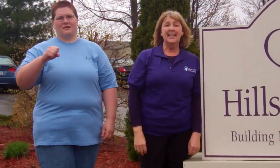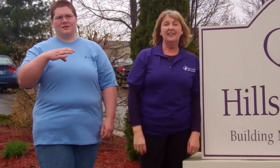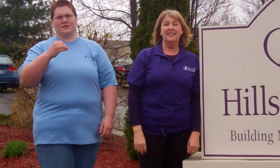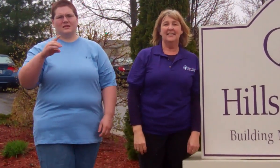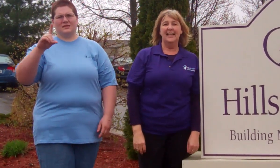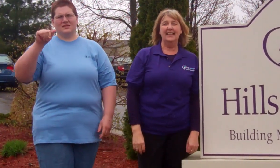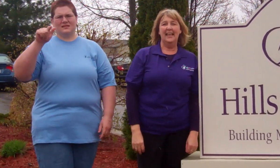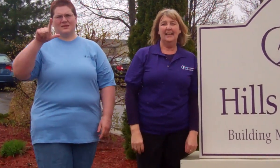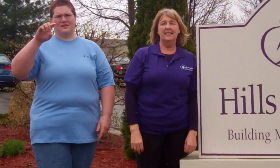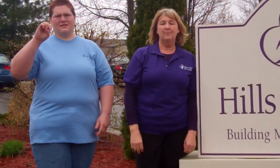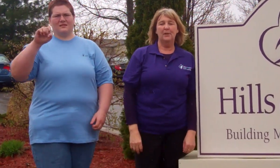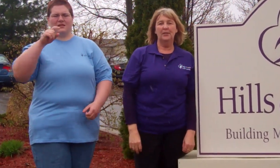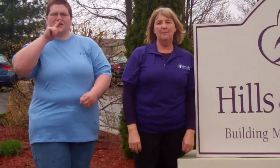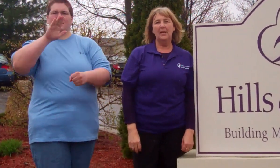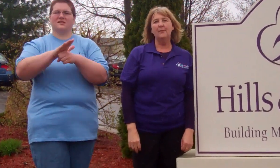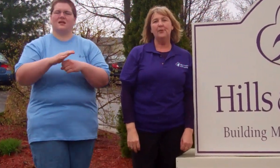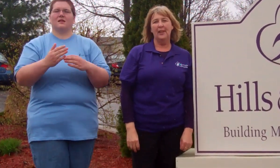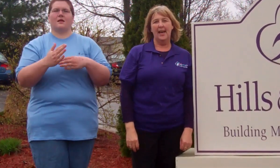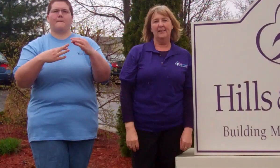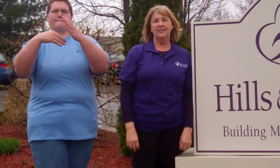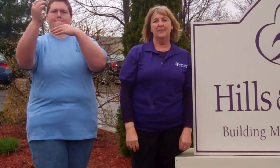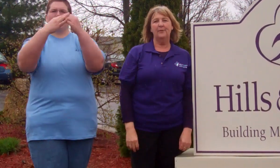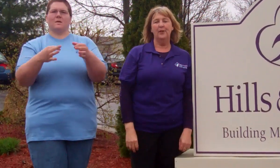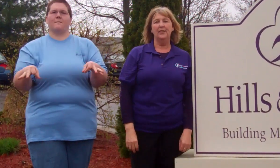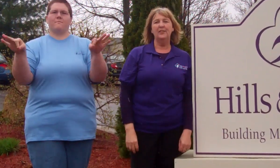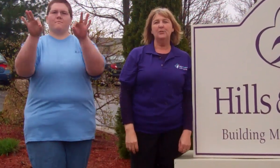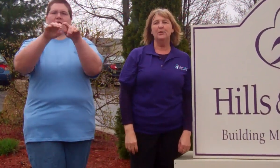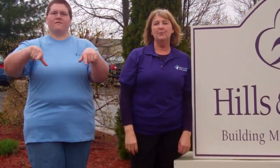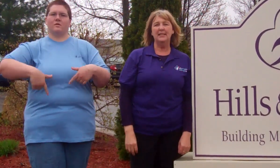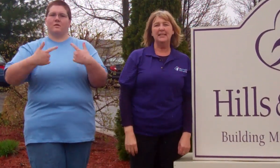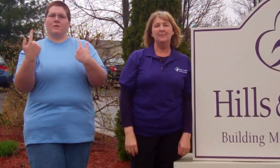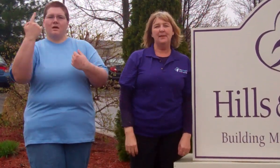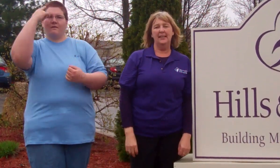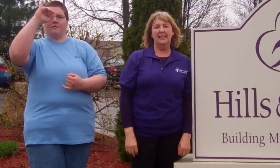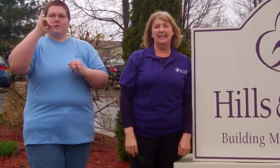dedicated to building meaningful lives for individuals with disabilities